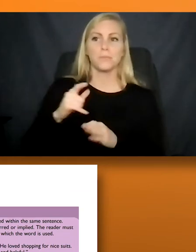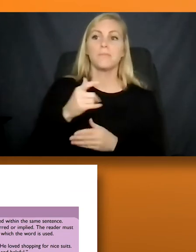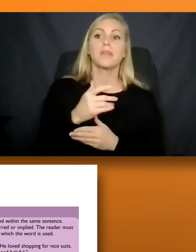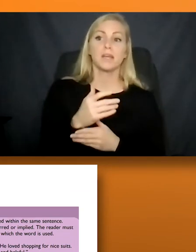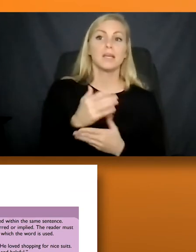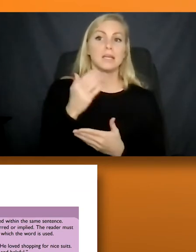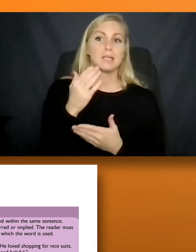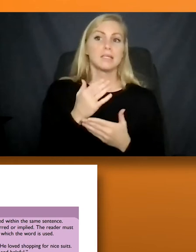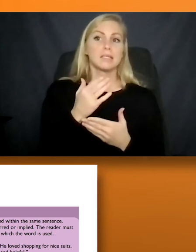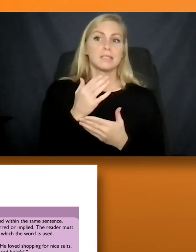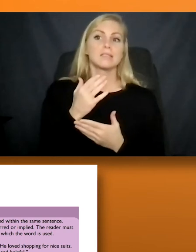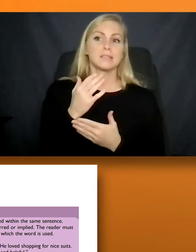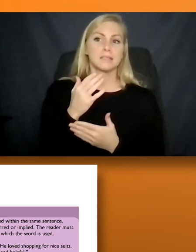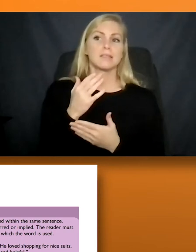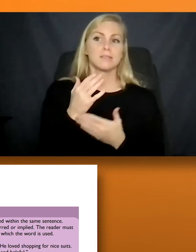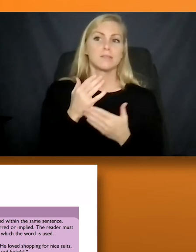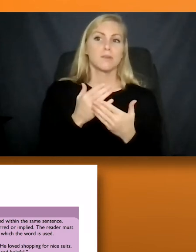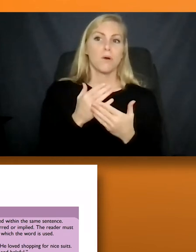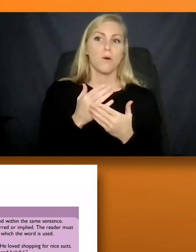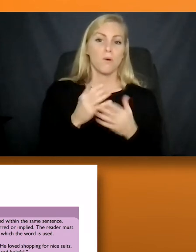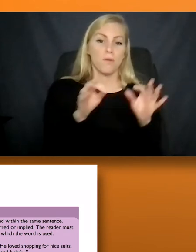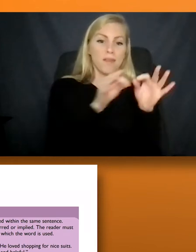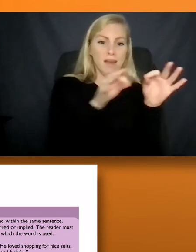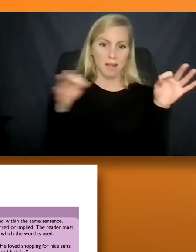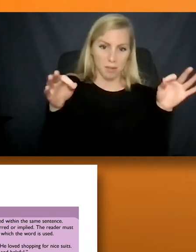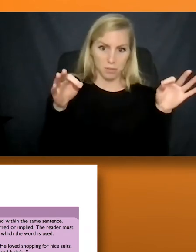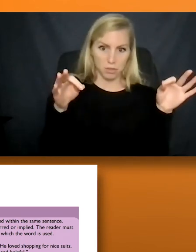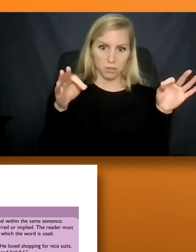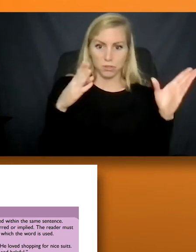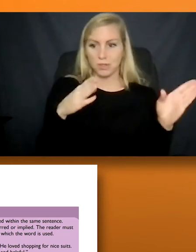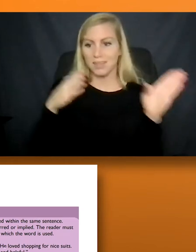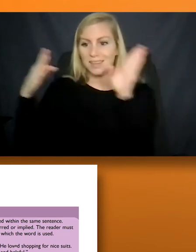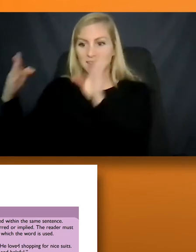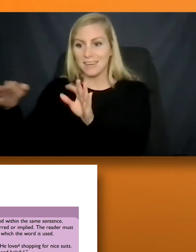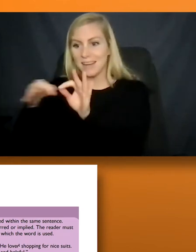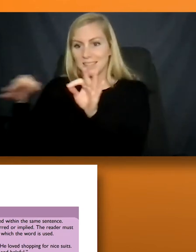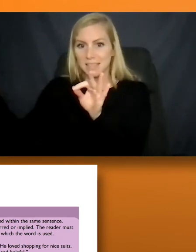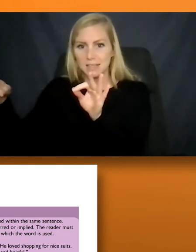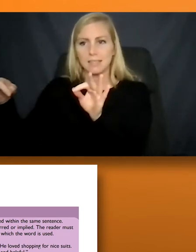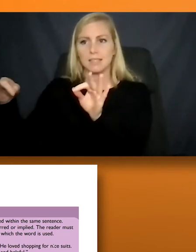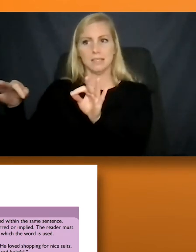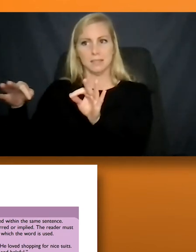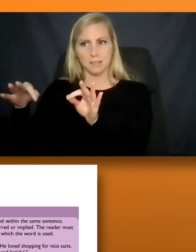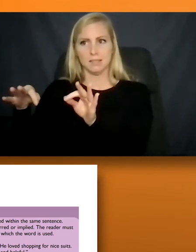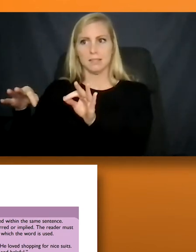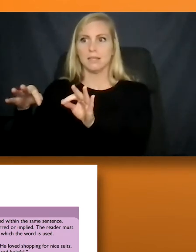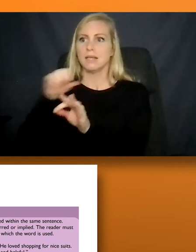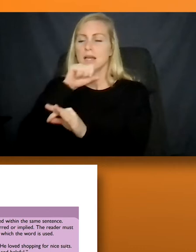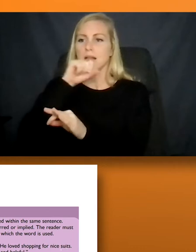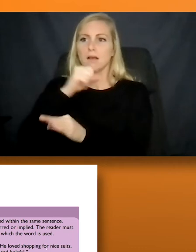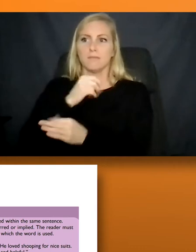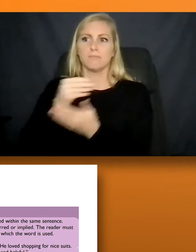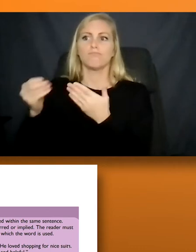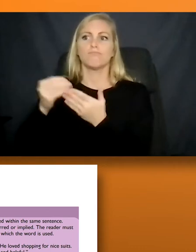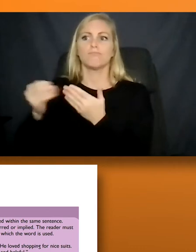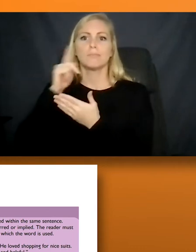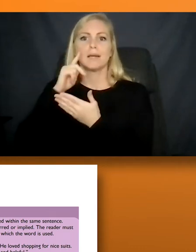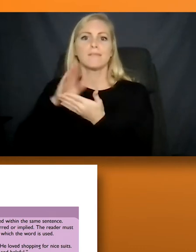So here the inference is in that second sentence, right? "He loved to--he loved shopping for nice suits." So that's giving us an idea